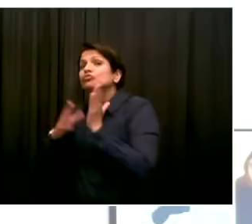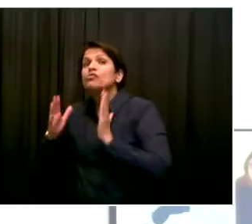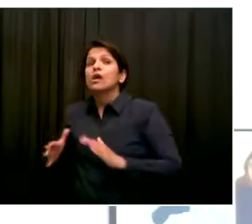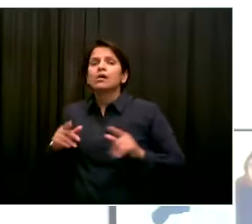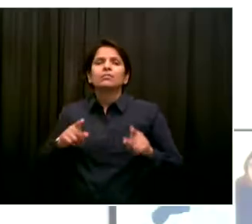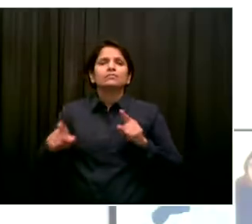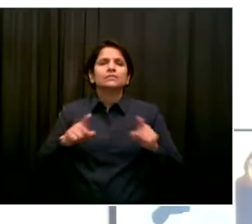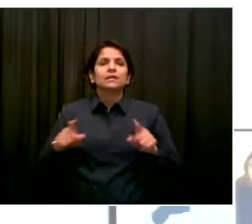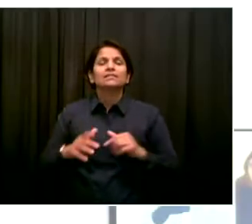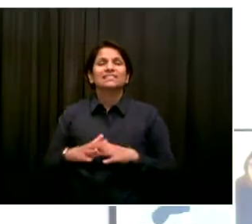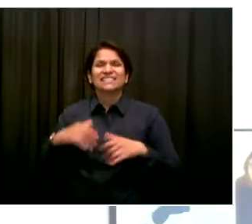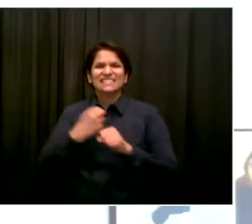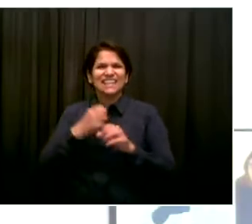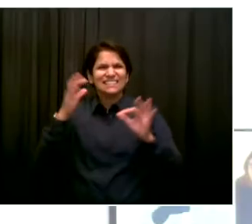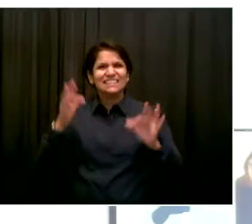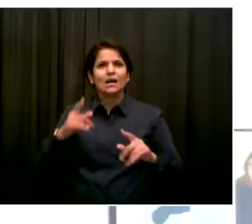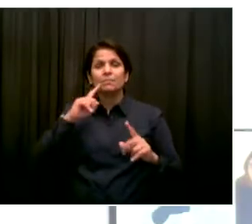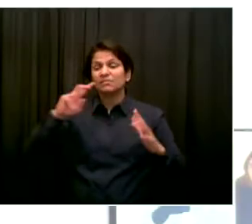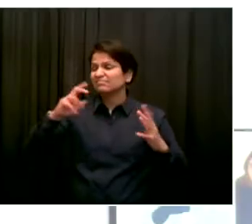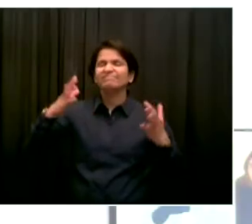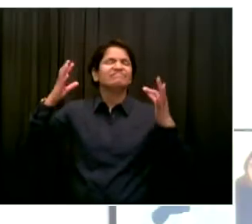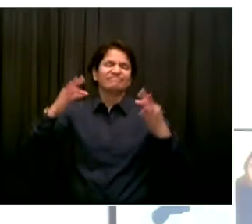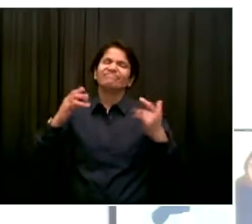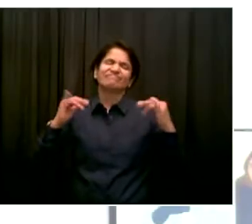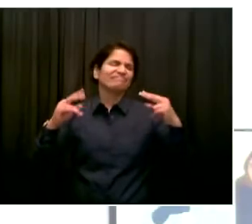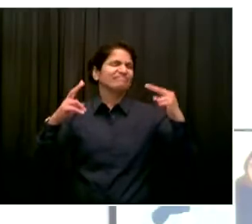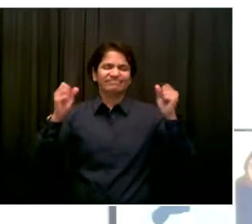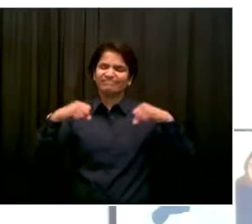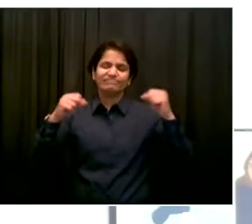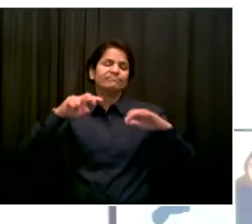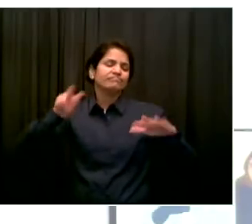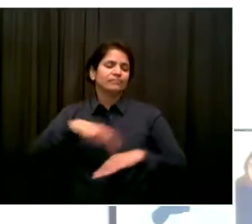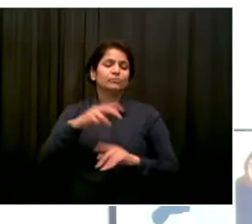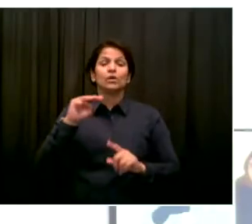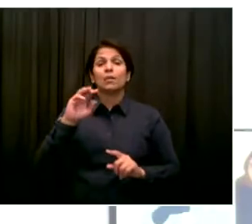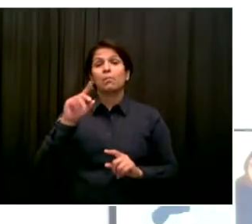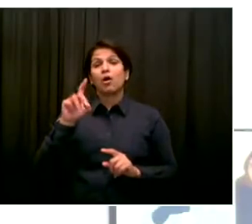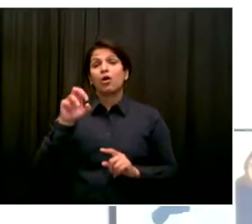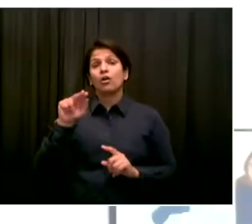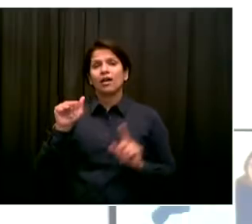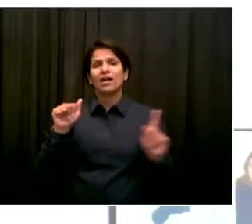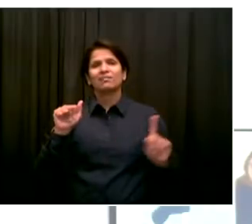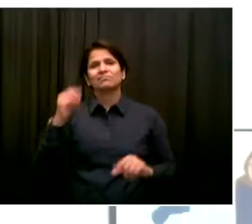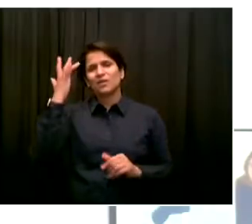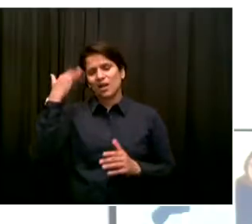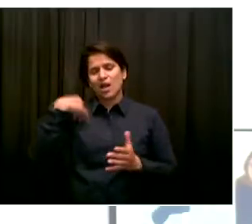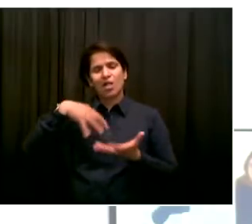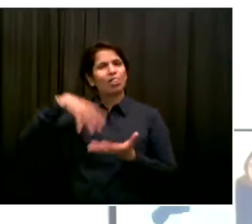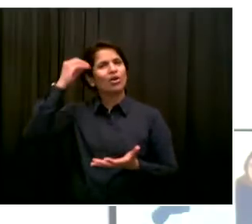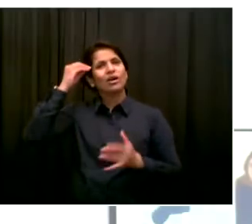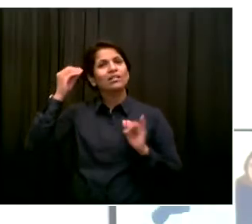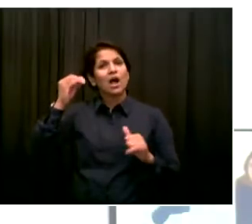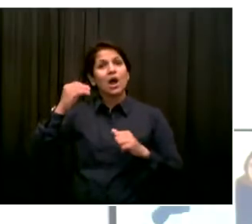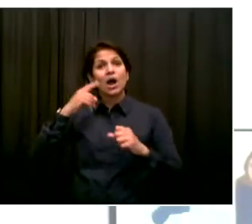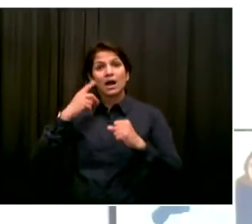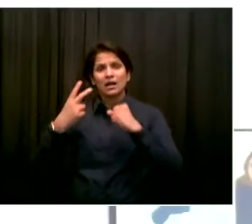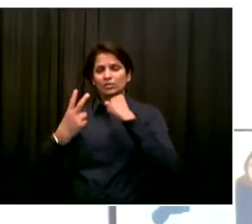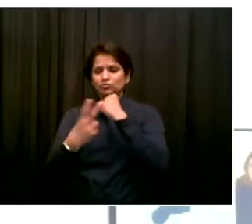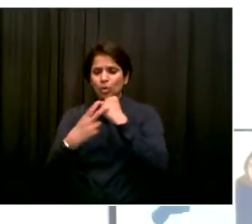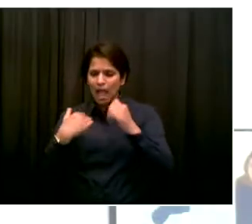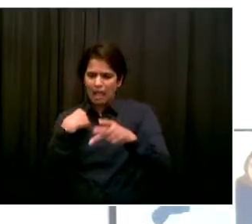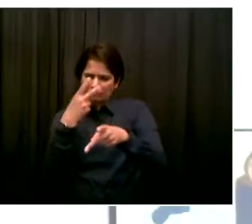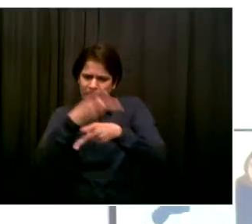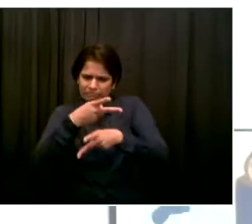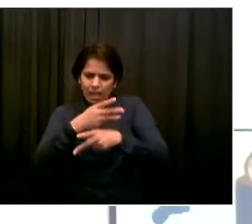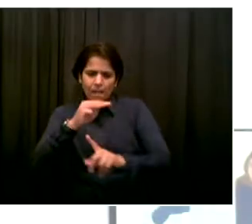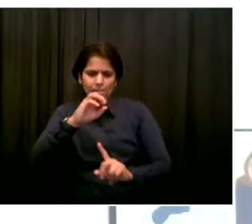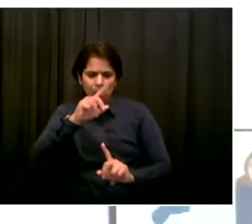STARTING TO USE